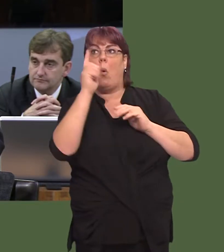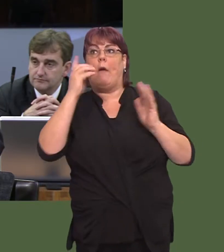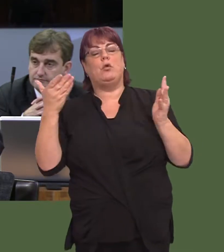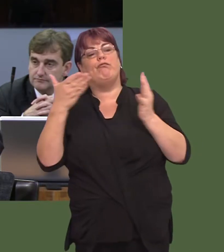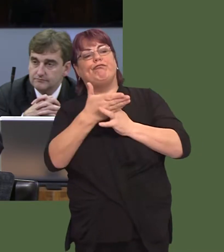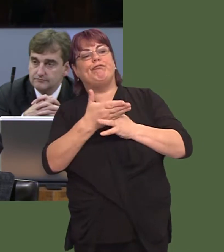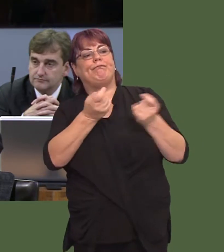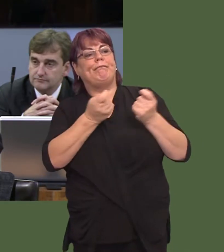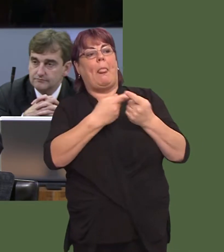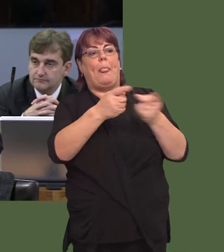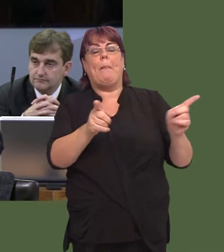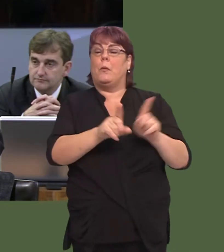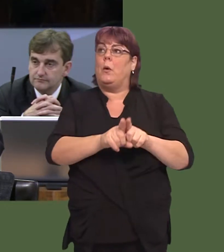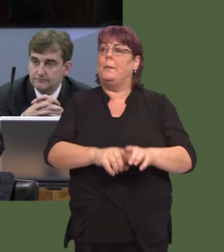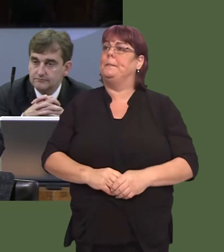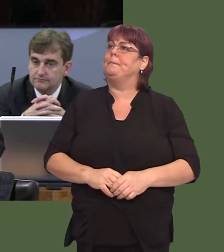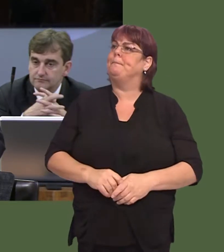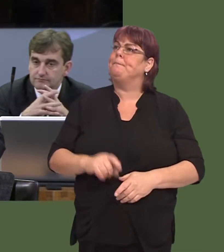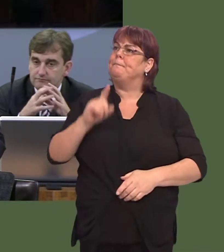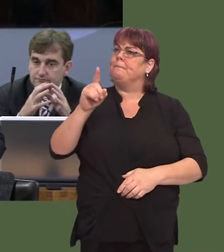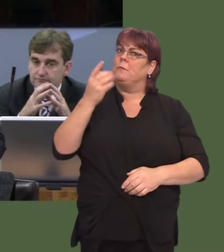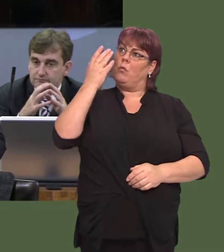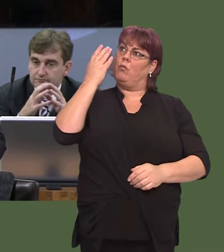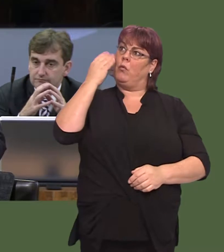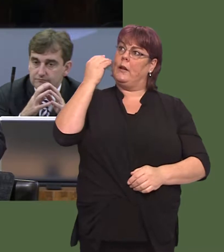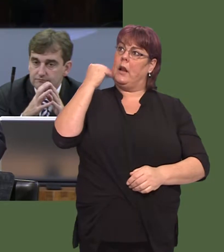What weíve learnt in recent months is that the deficit has doubled in the north Wales